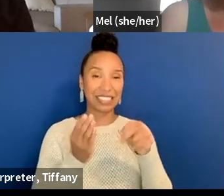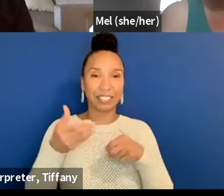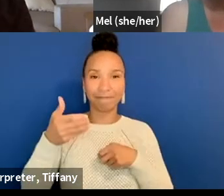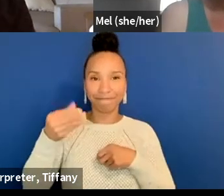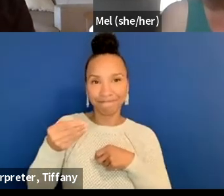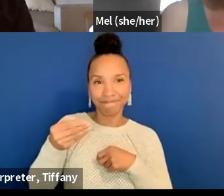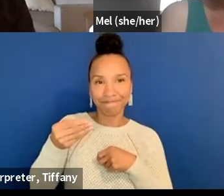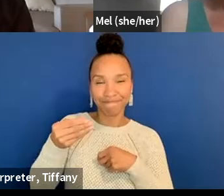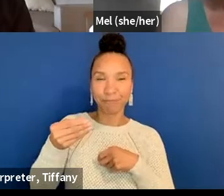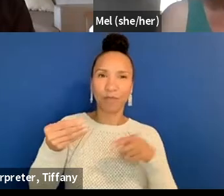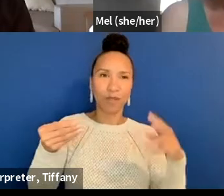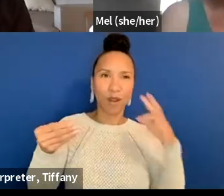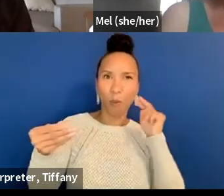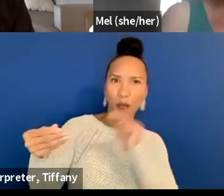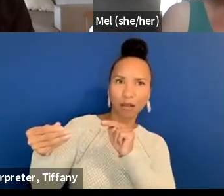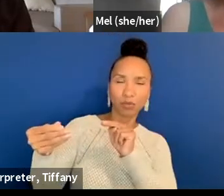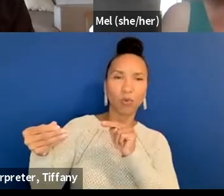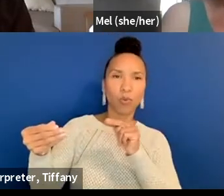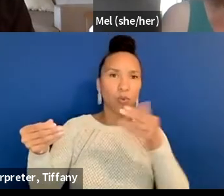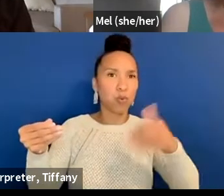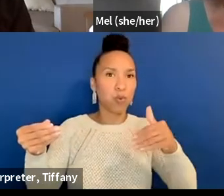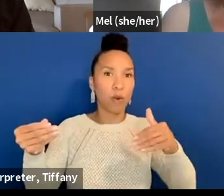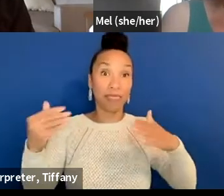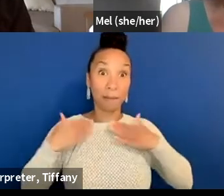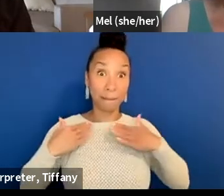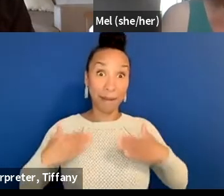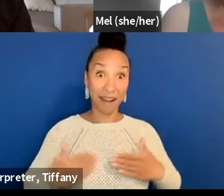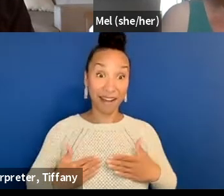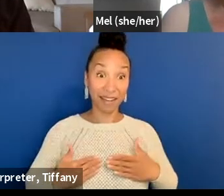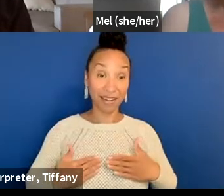Benjamin (they/them/elle): That means, as much as anything else that is expressed about it.